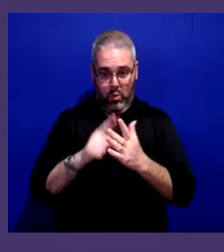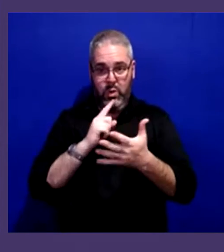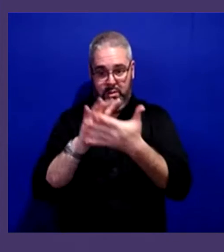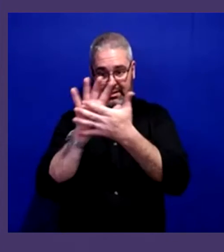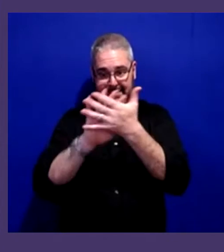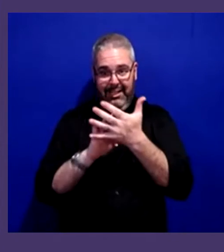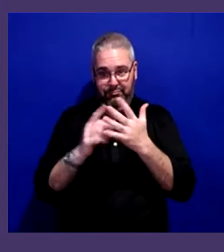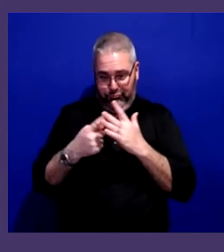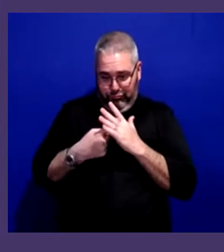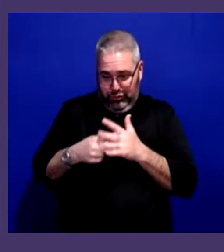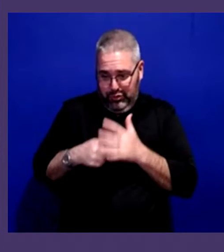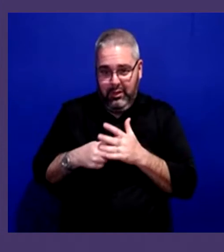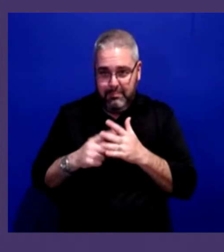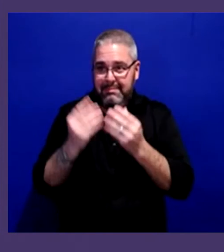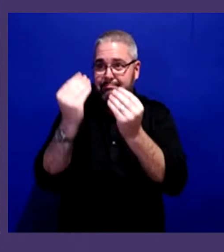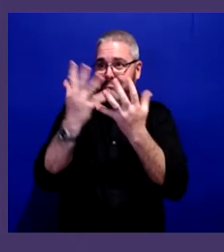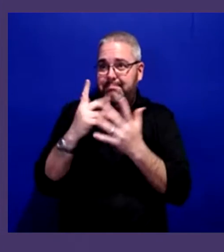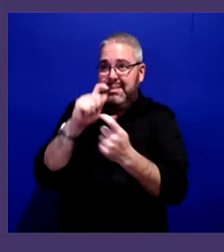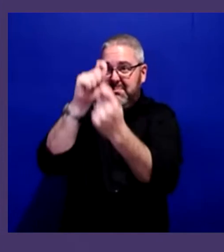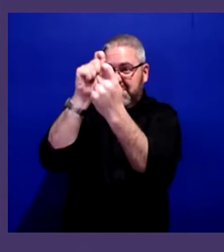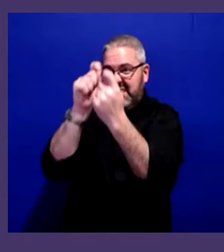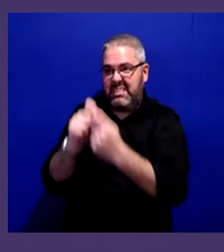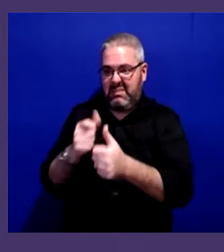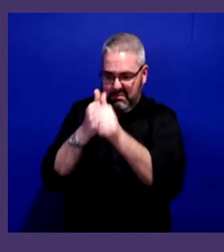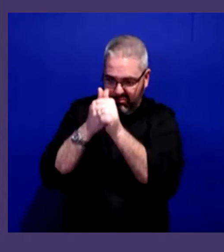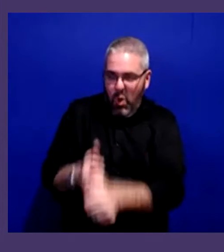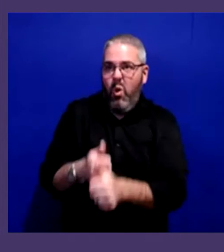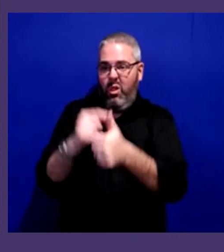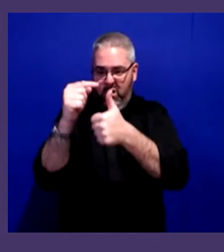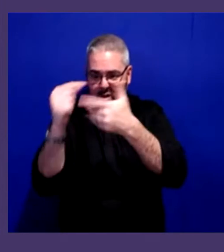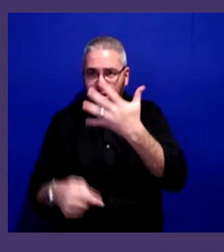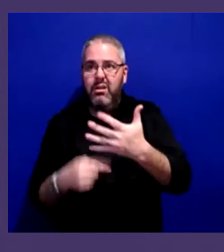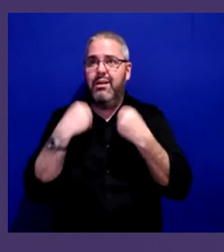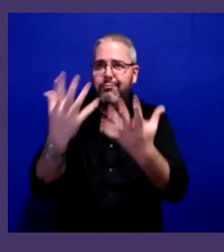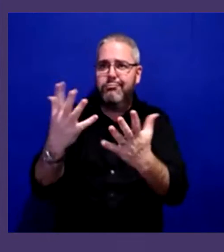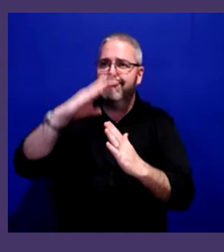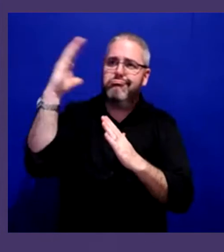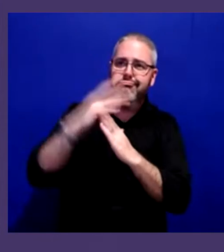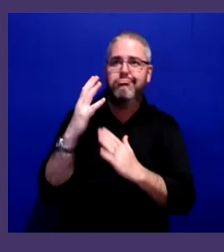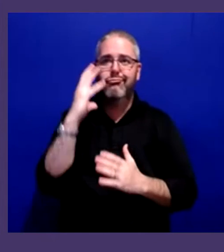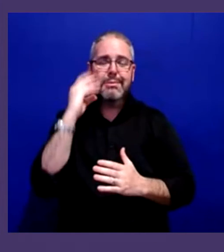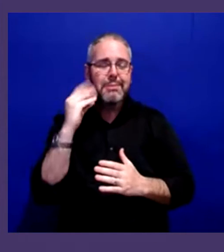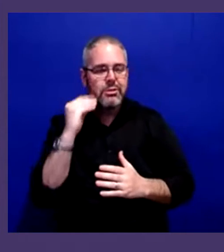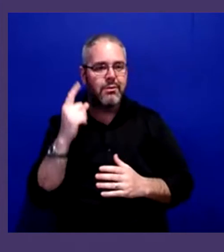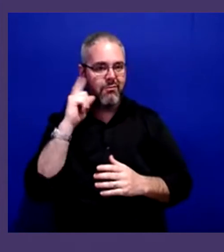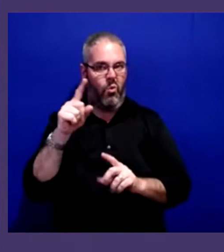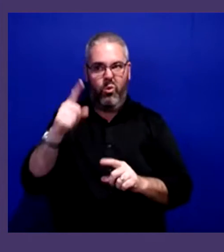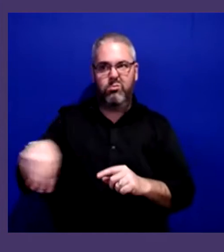tell us exactly what we need to do to create great experiences for people with cognitive disabilities. For example, the web